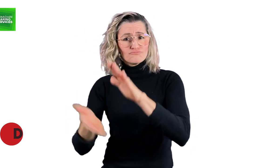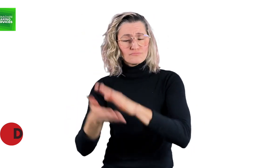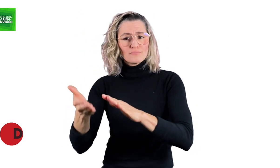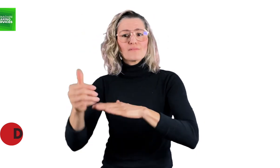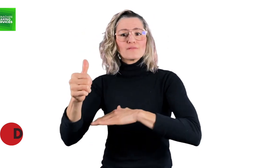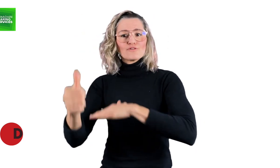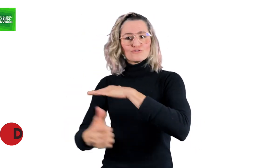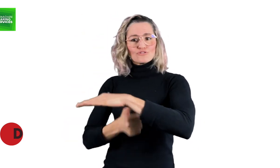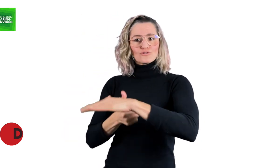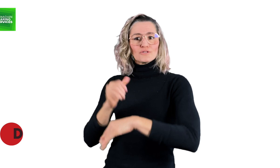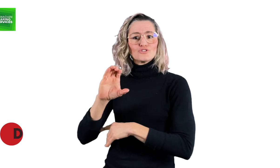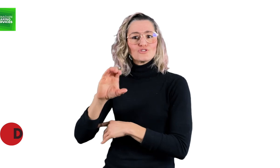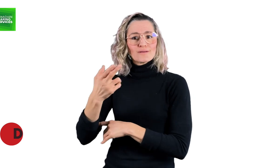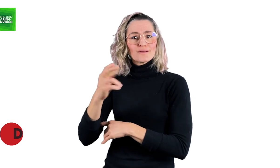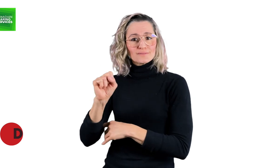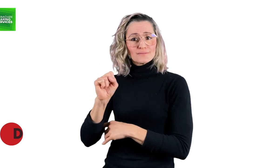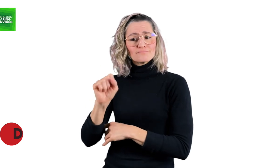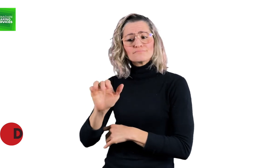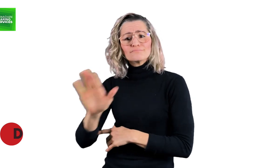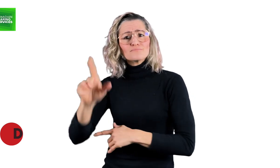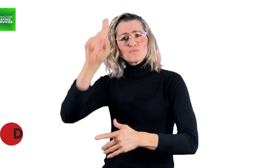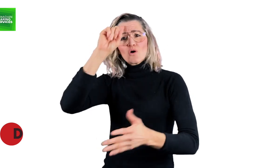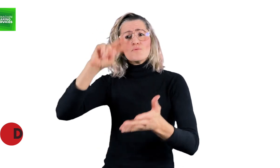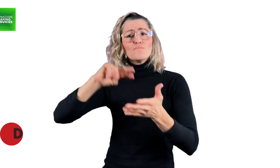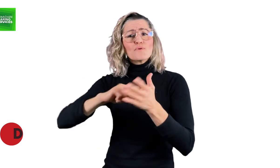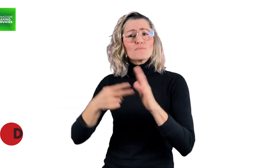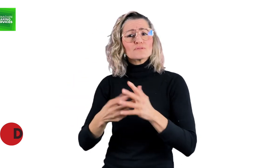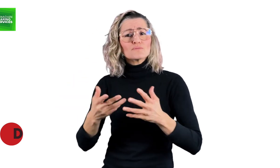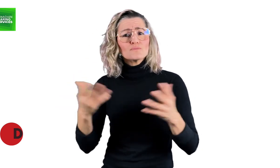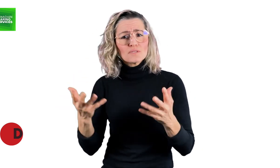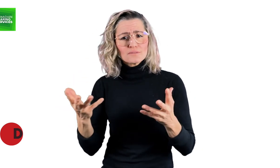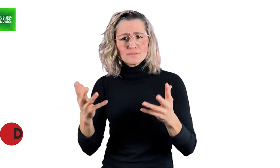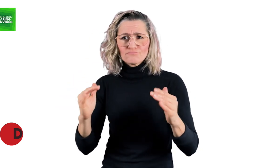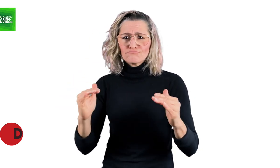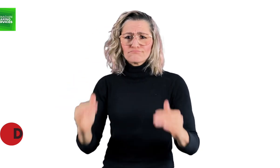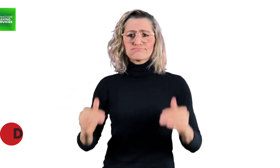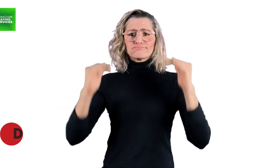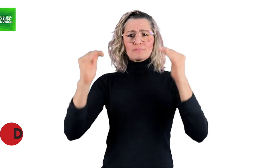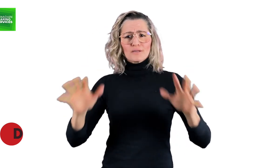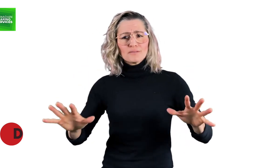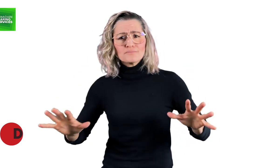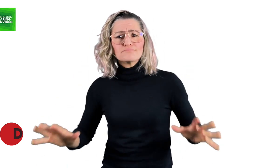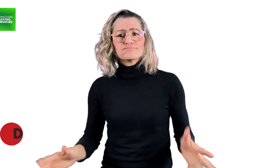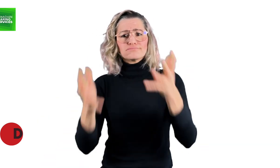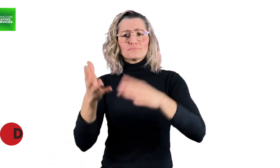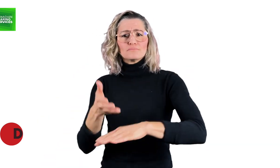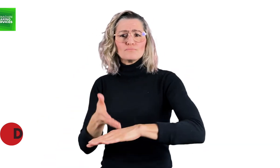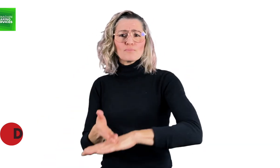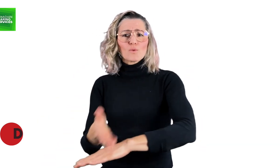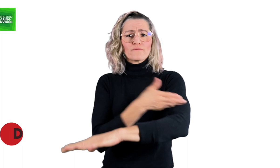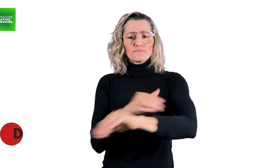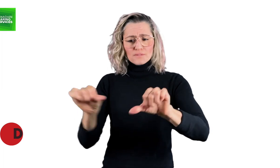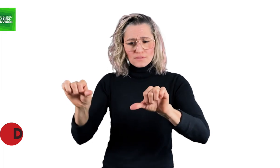research and innovation. Its purpose is to advance evidence-based